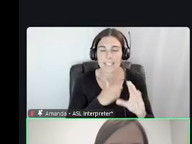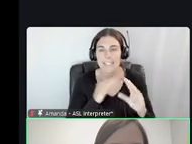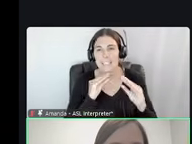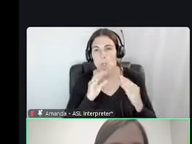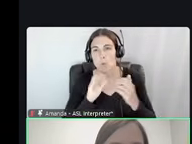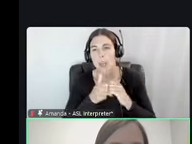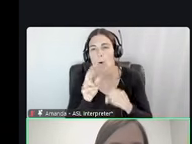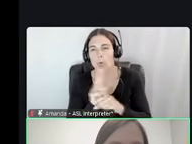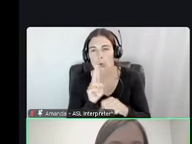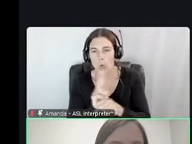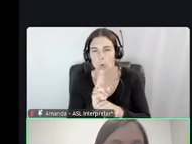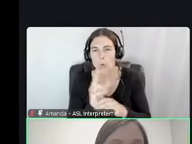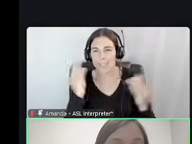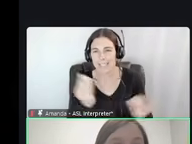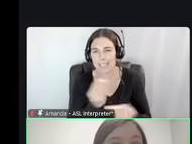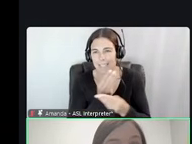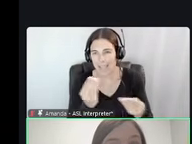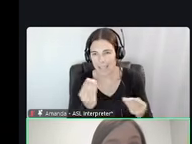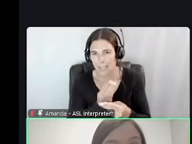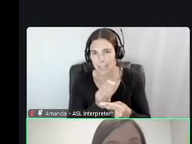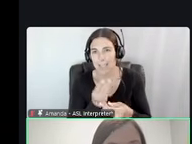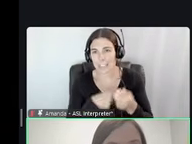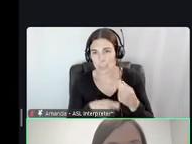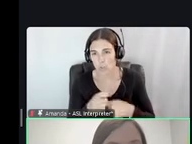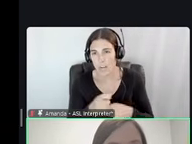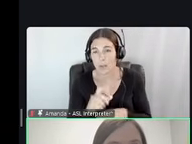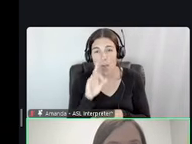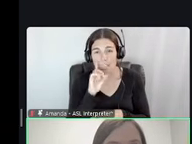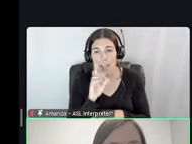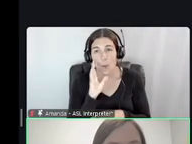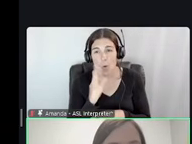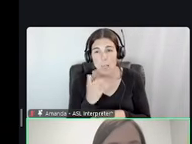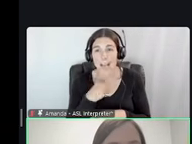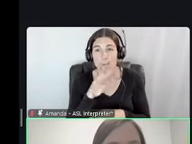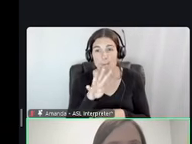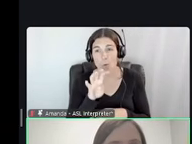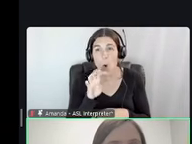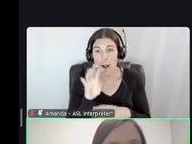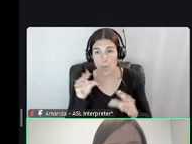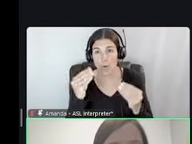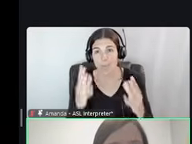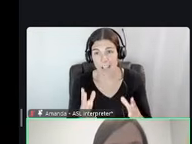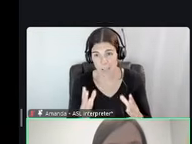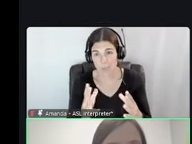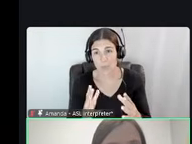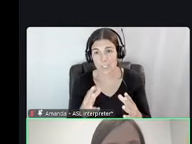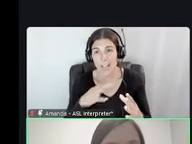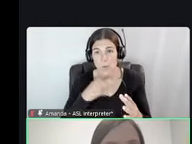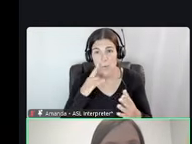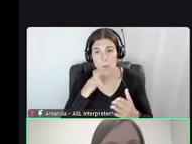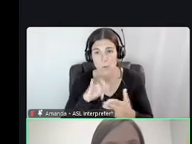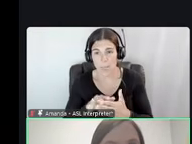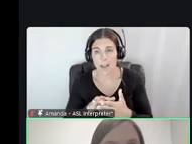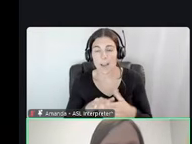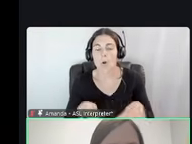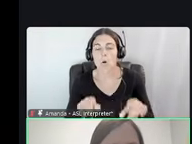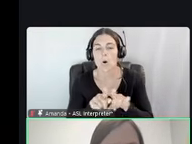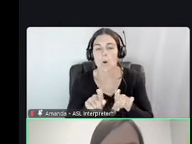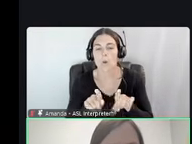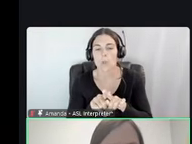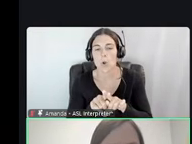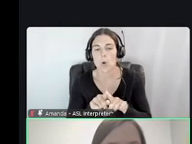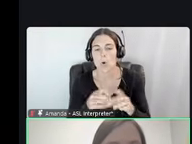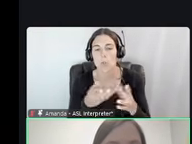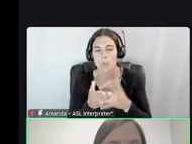this program will onboard over 400 eligible rural providers. Additionally through uh DIT we are also